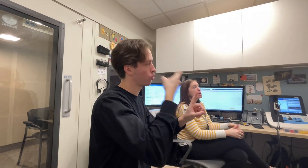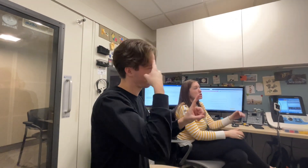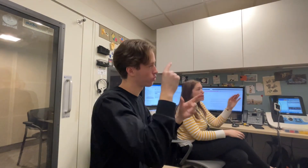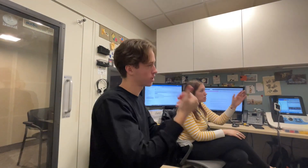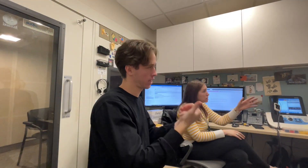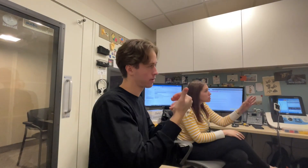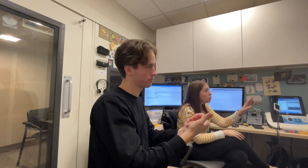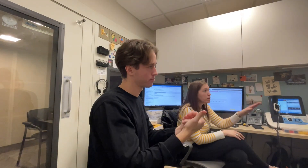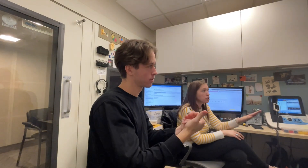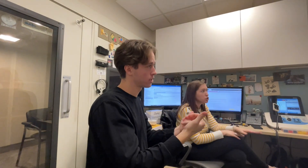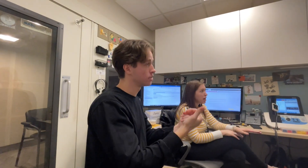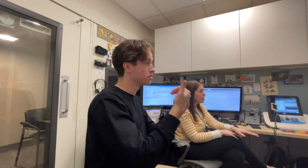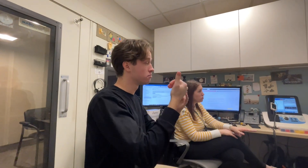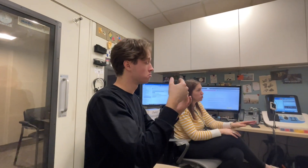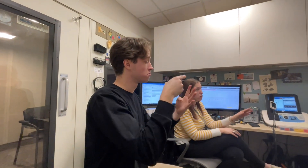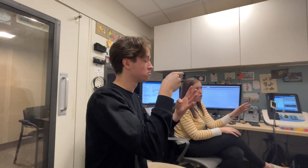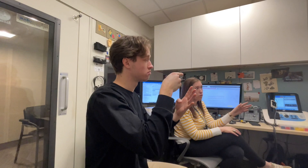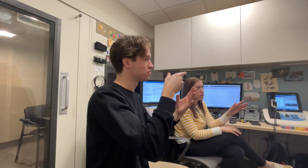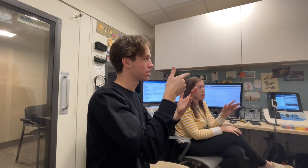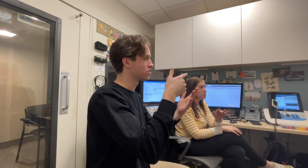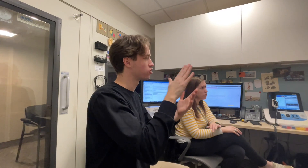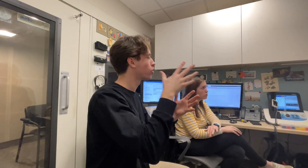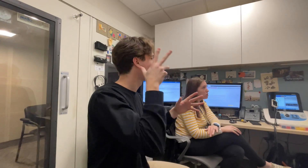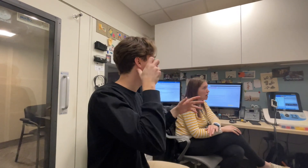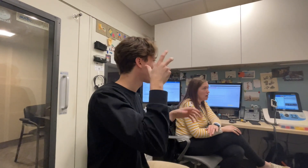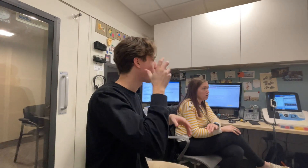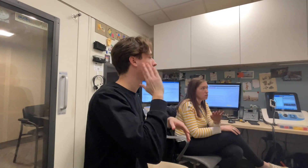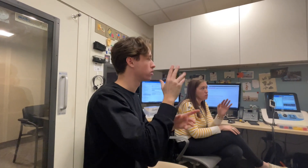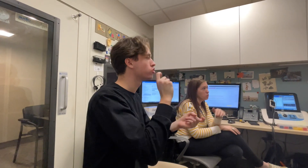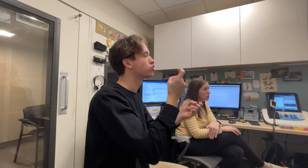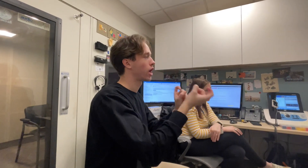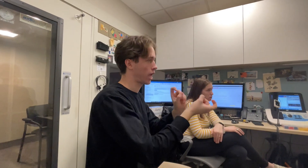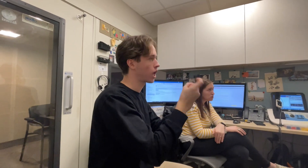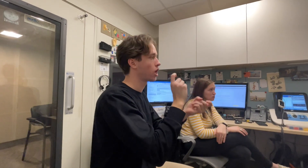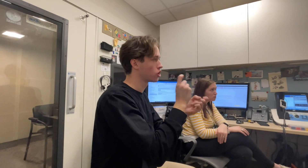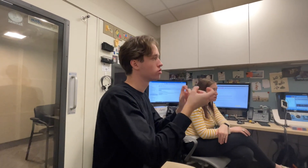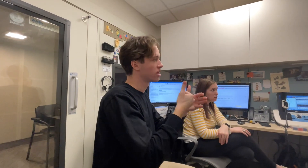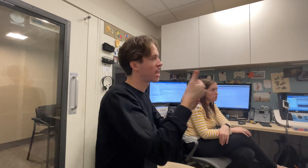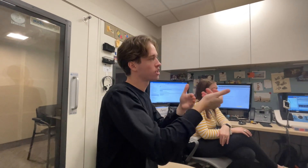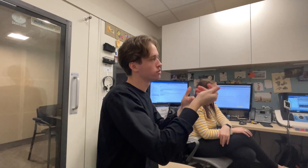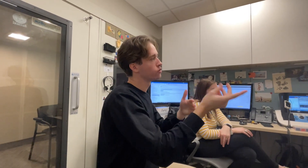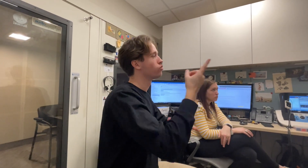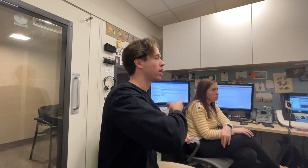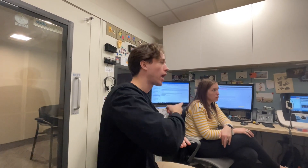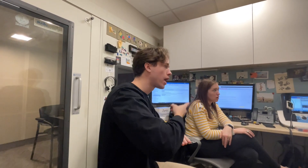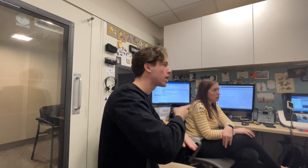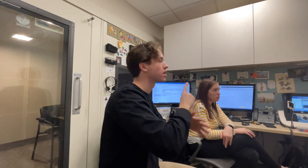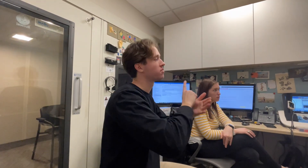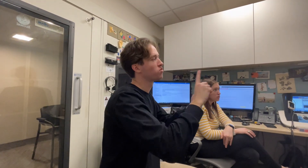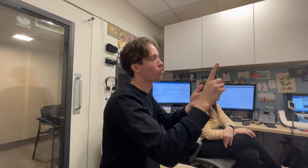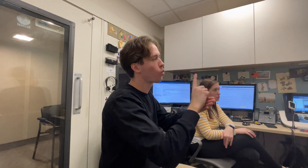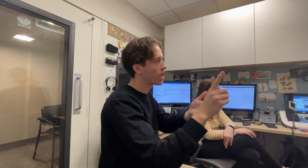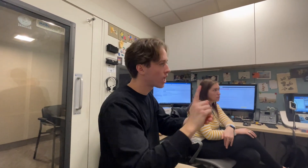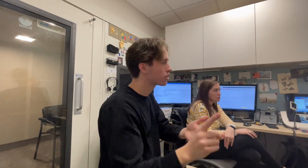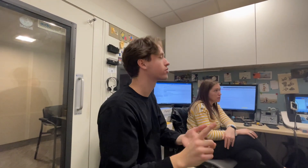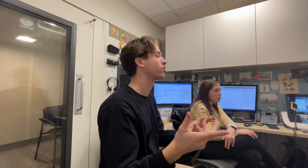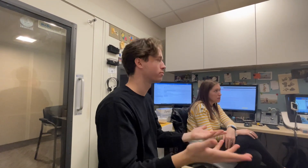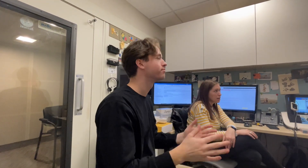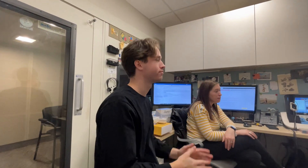because this is going to change over the next few days to weeks right and